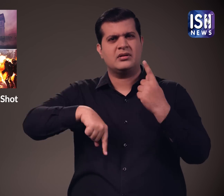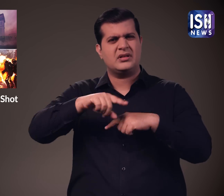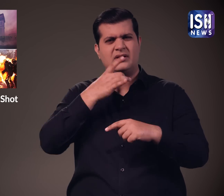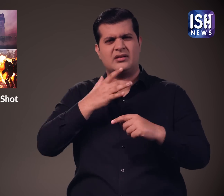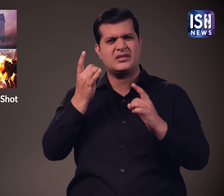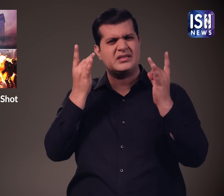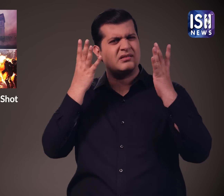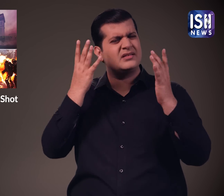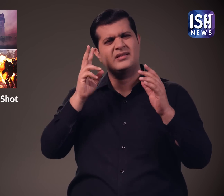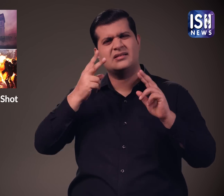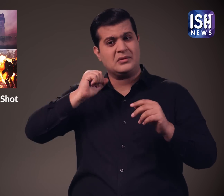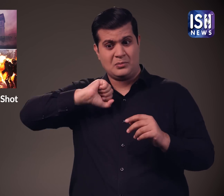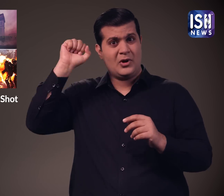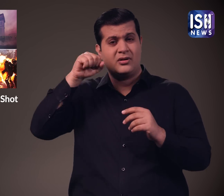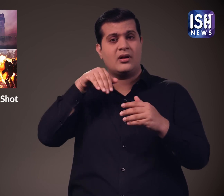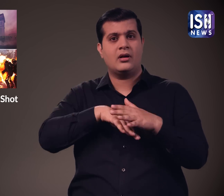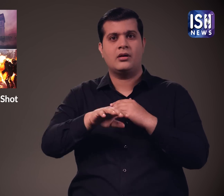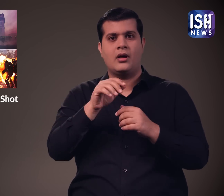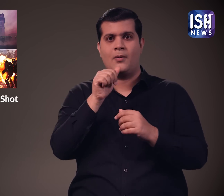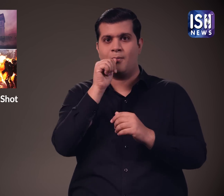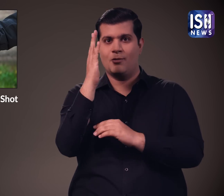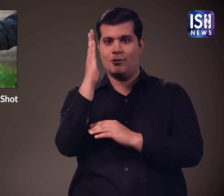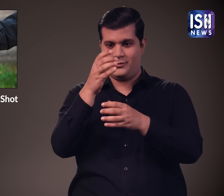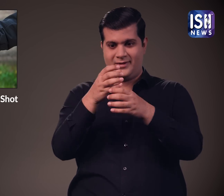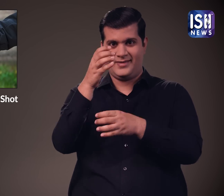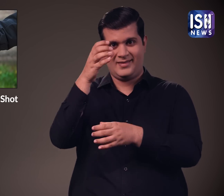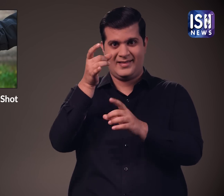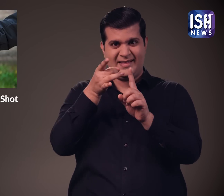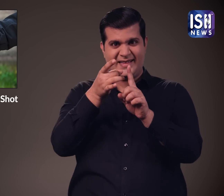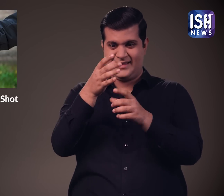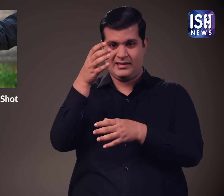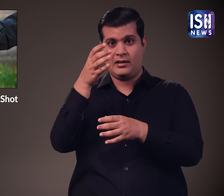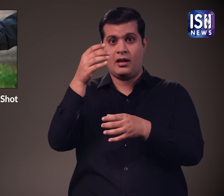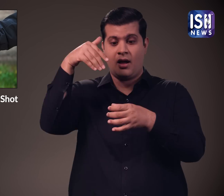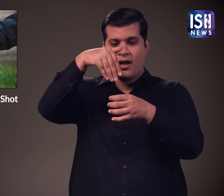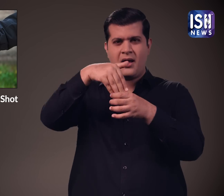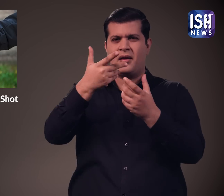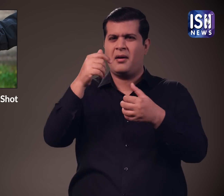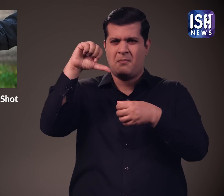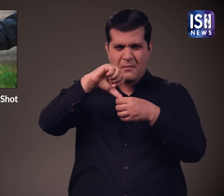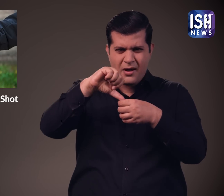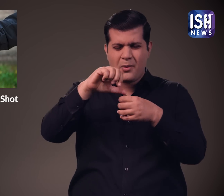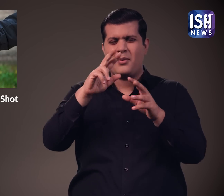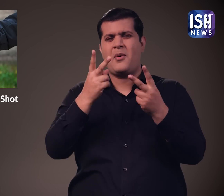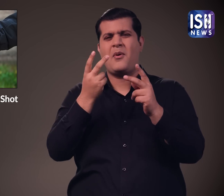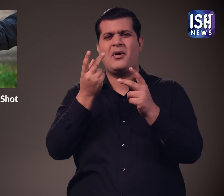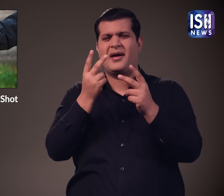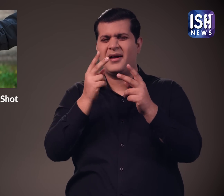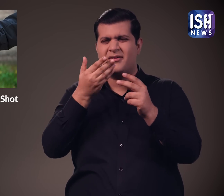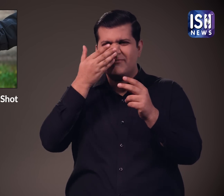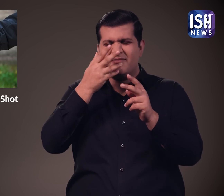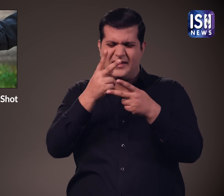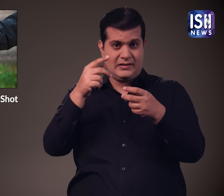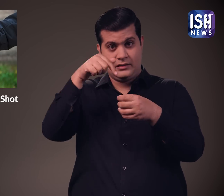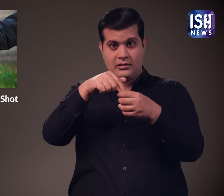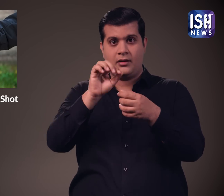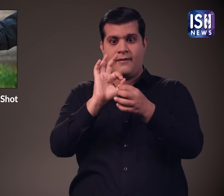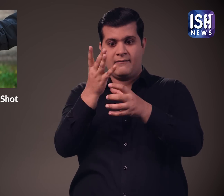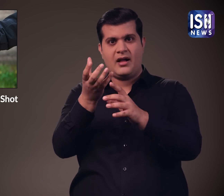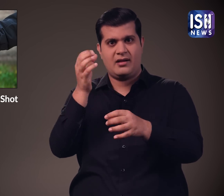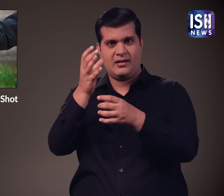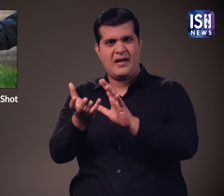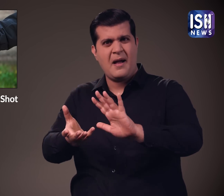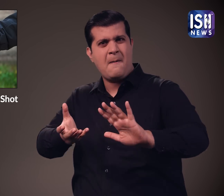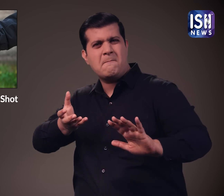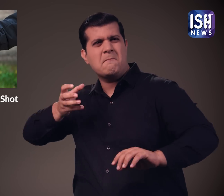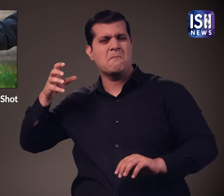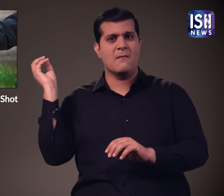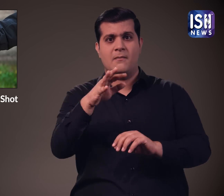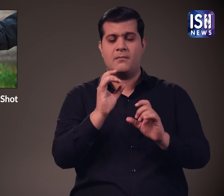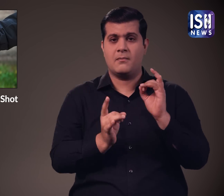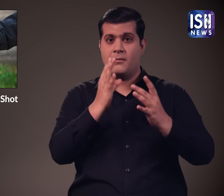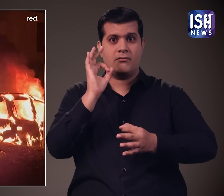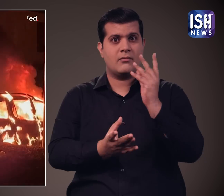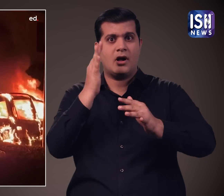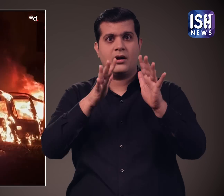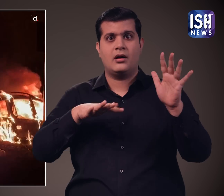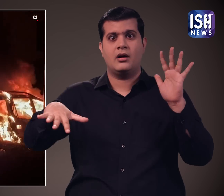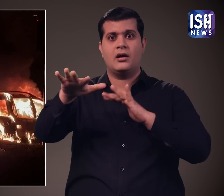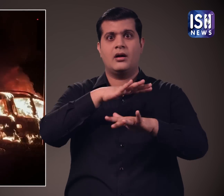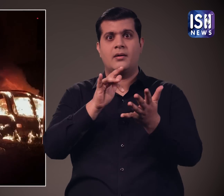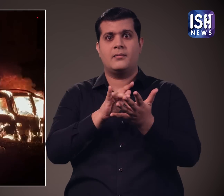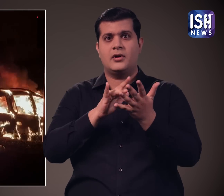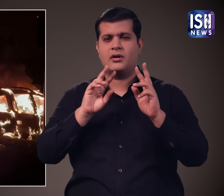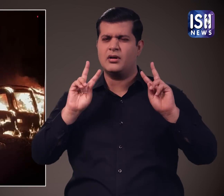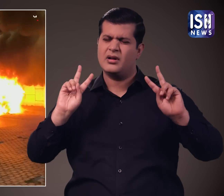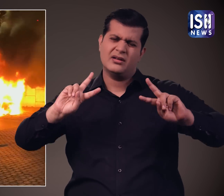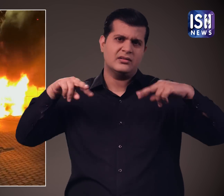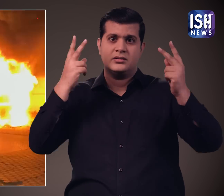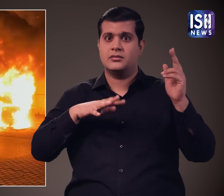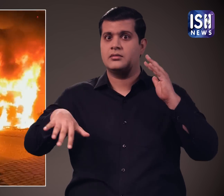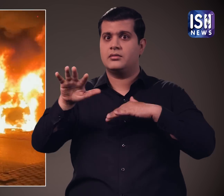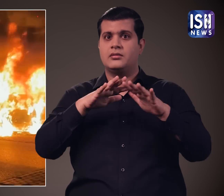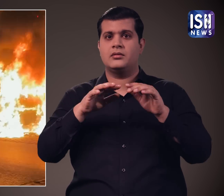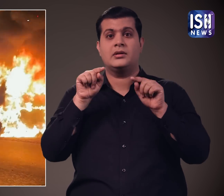They vented their anger by throwing a molotov cocktail.